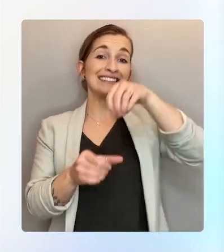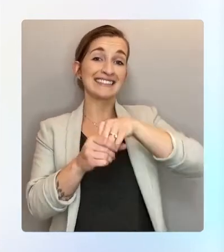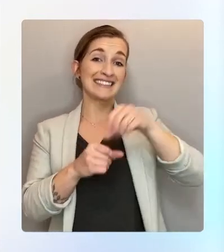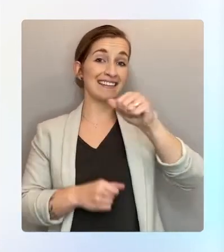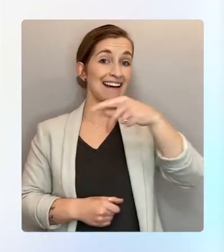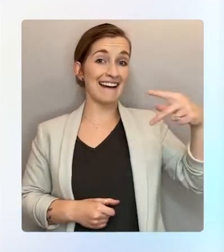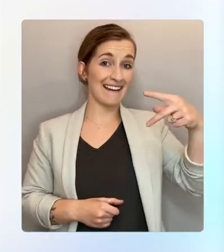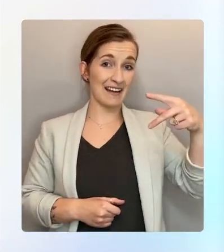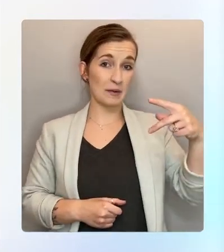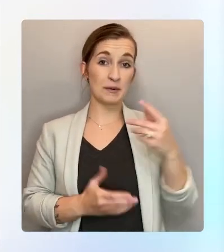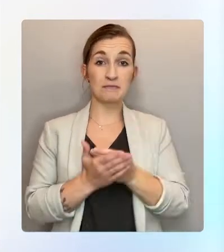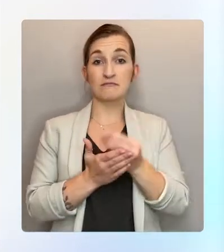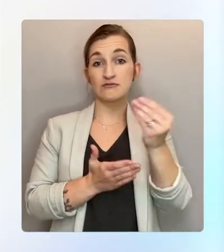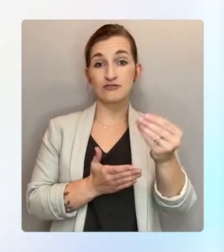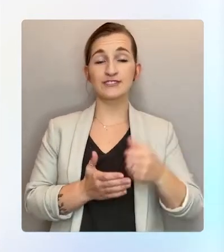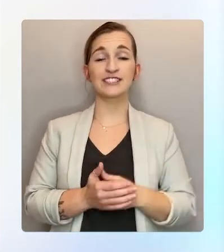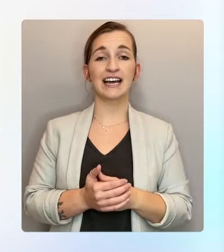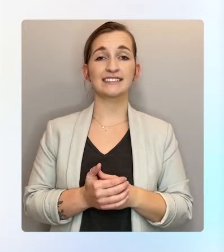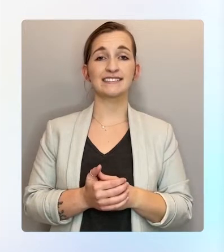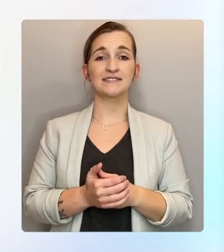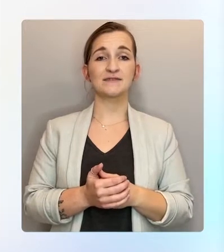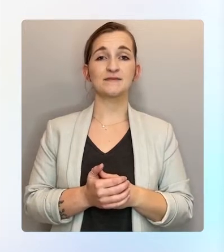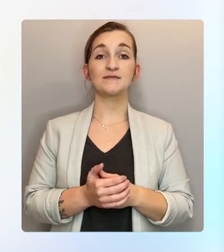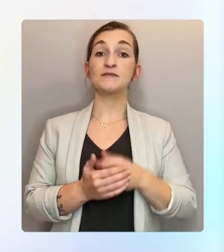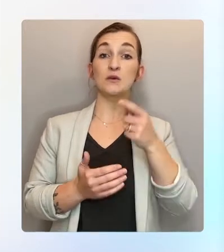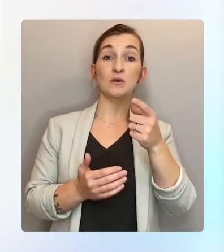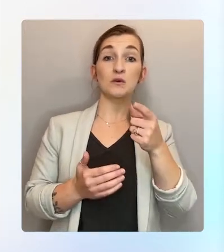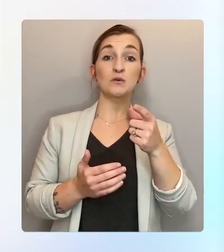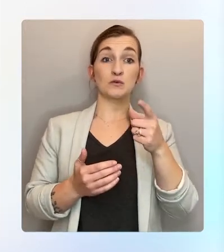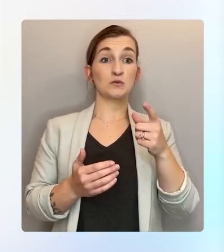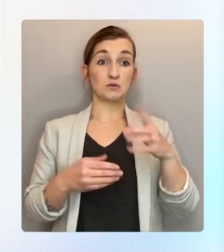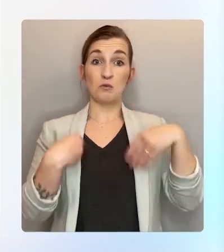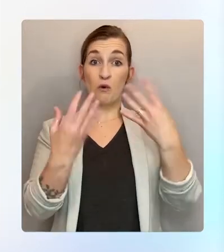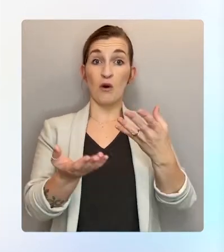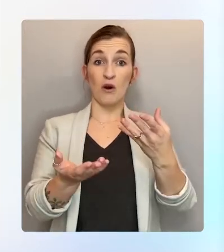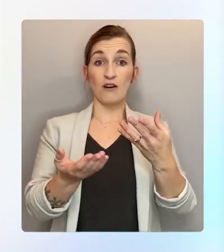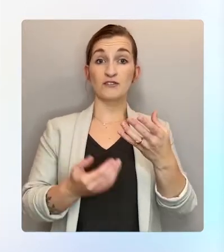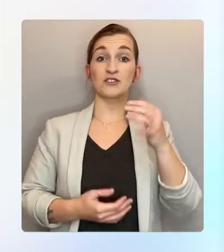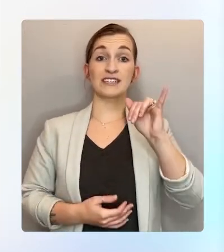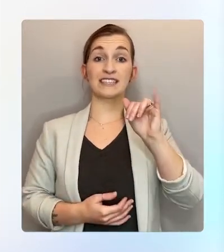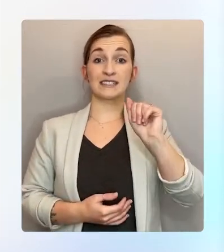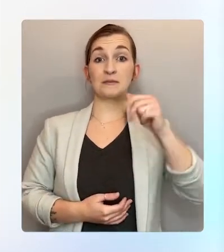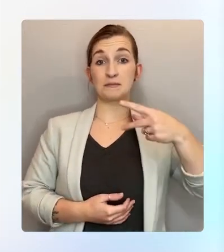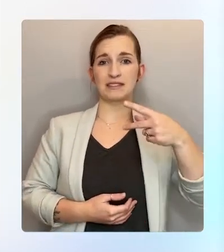To offer subscriptions, you need to configure them on Developer Portal.